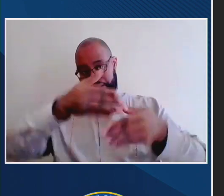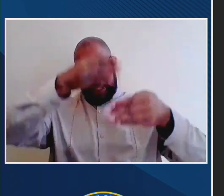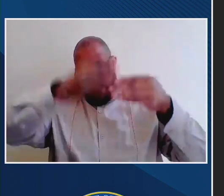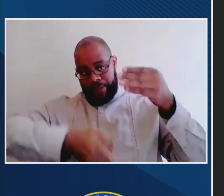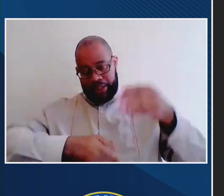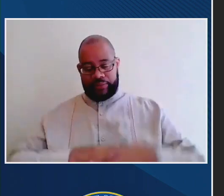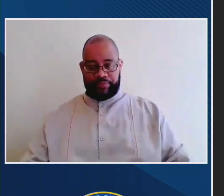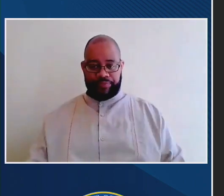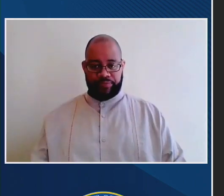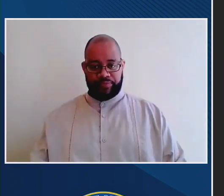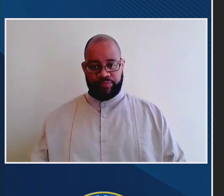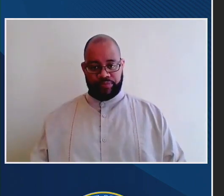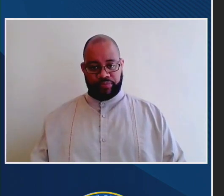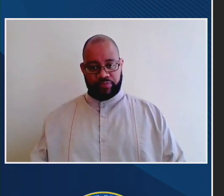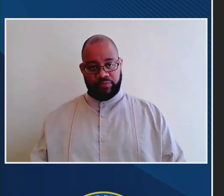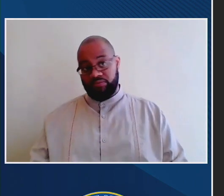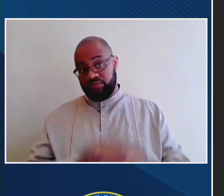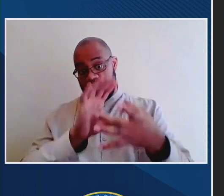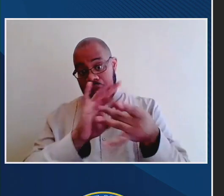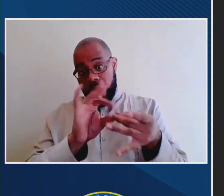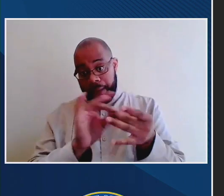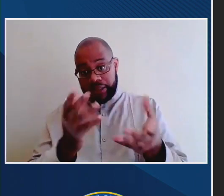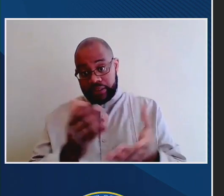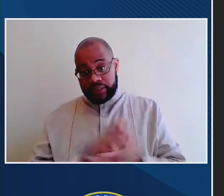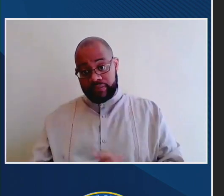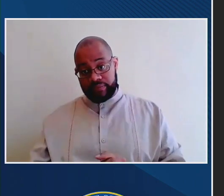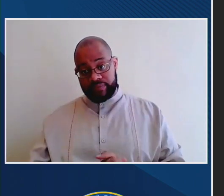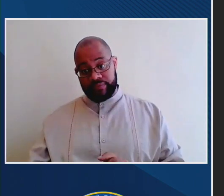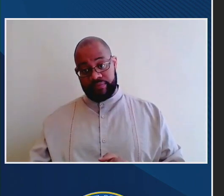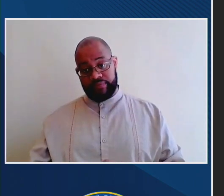Comments? DC?